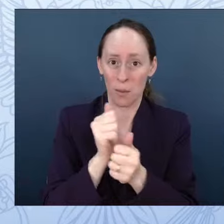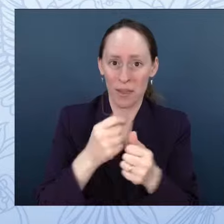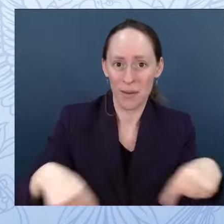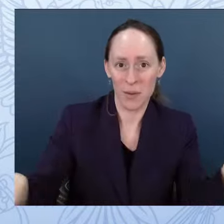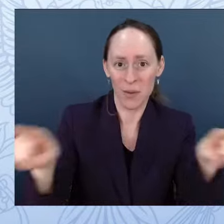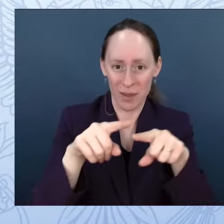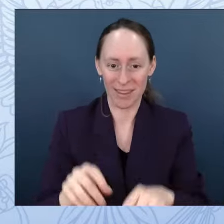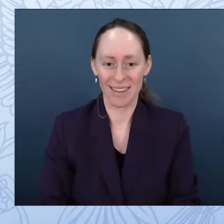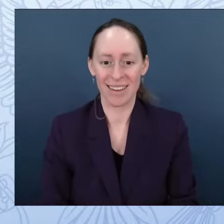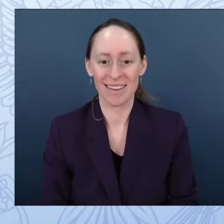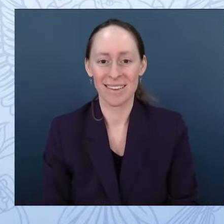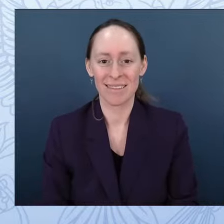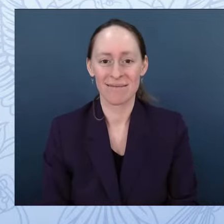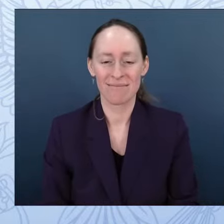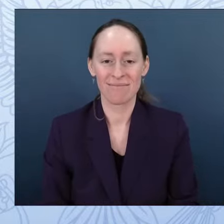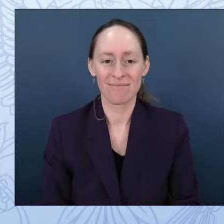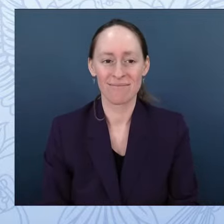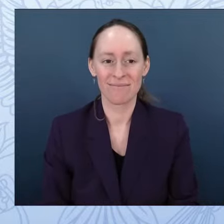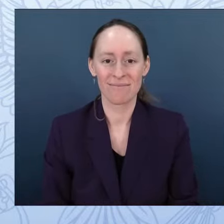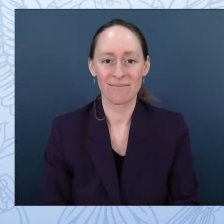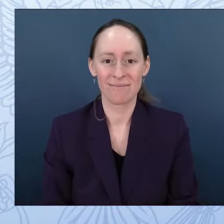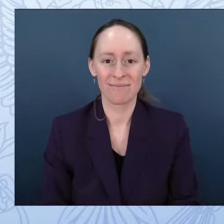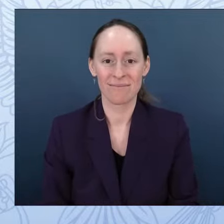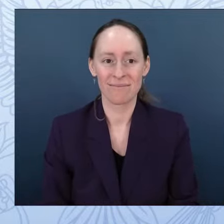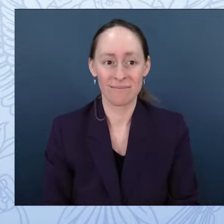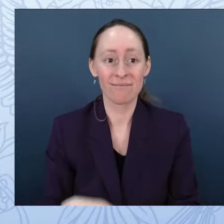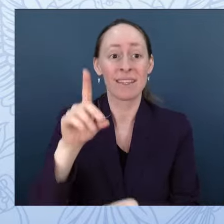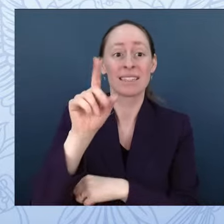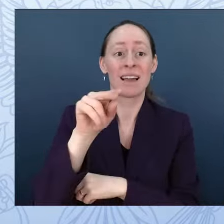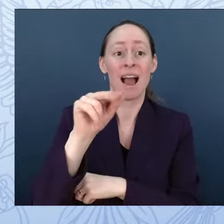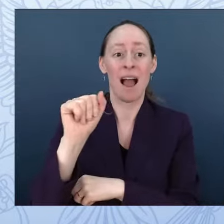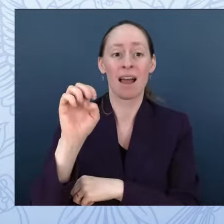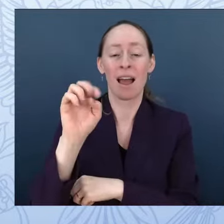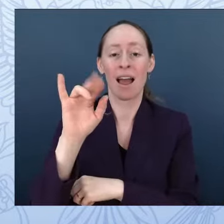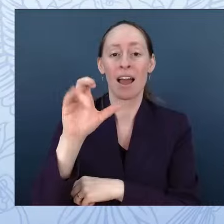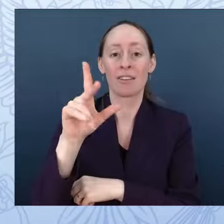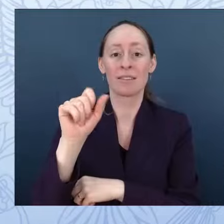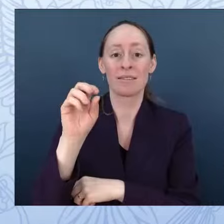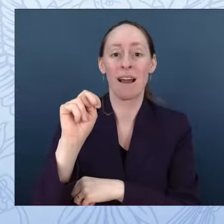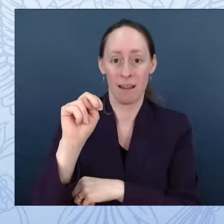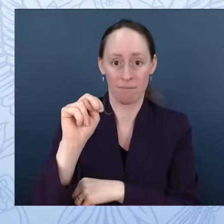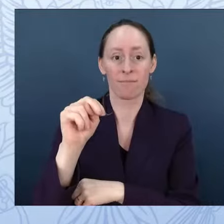who is the CEO of Blue Cross Blue Shield of Minnesota. Dana Erickson: Thank you. And thank you for the invitation.